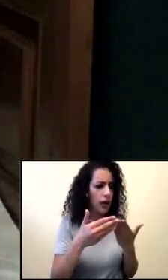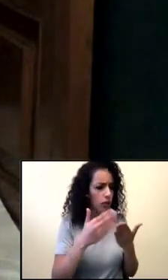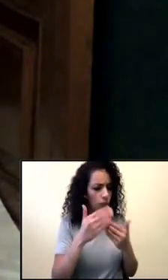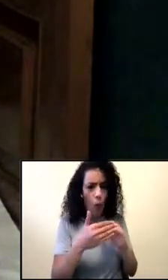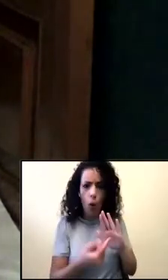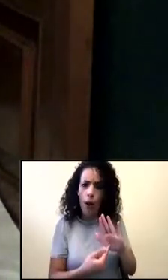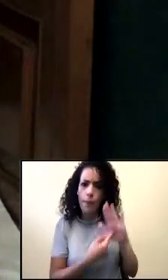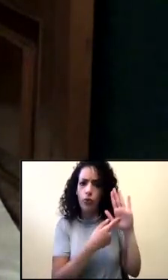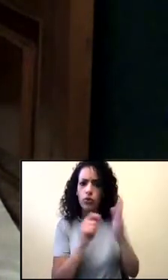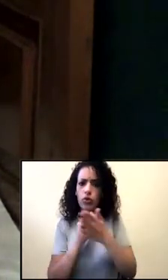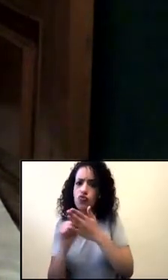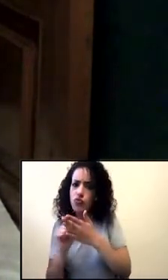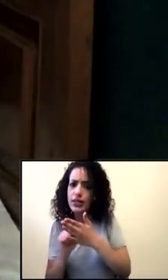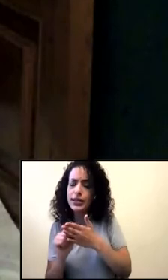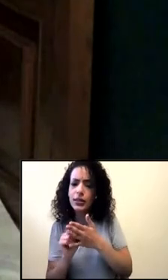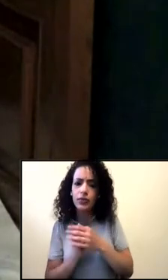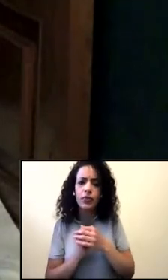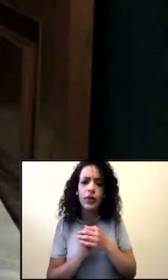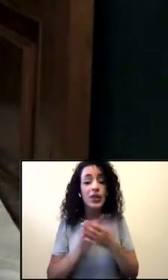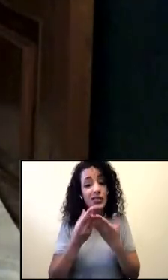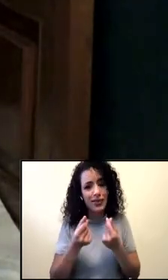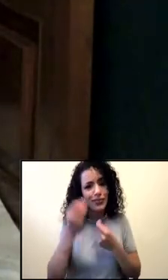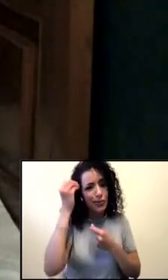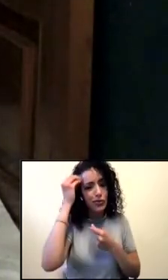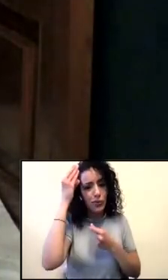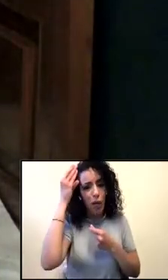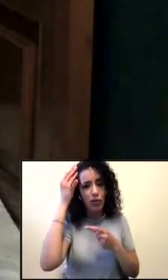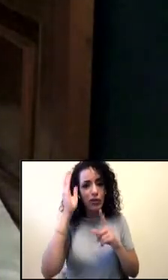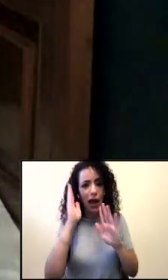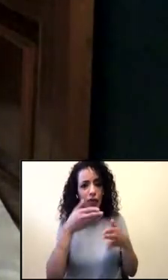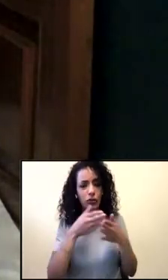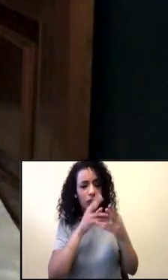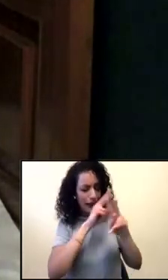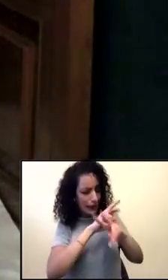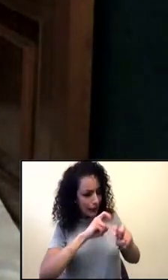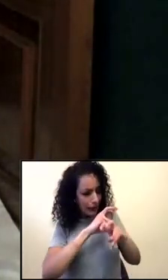to get to sadly, oral history becomes one of the most authentic sources to recreate